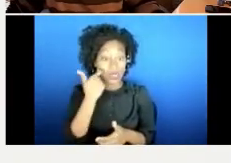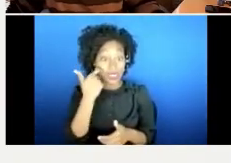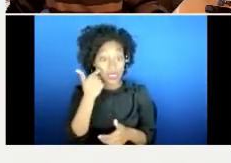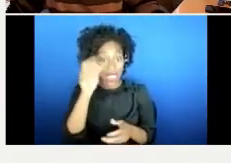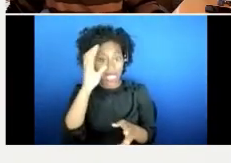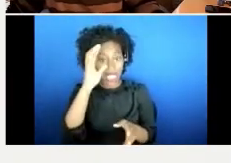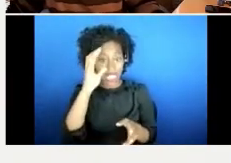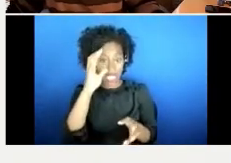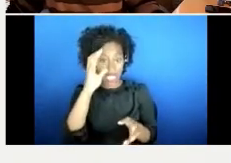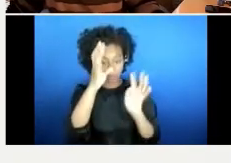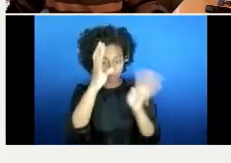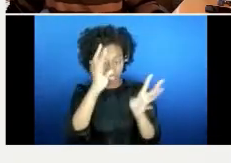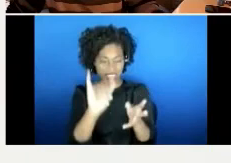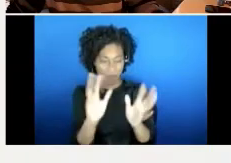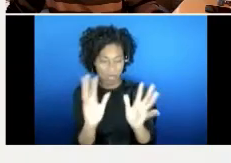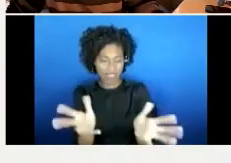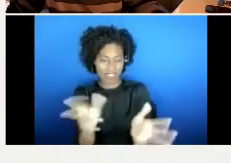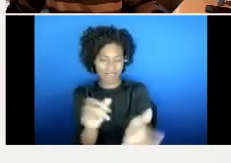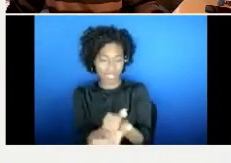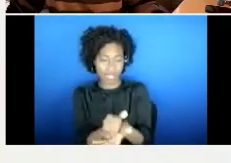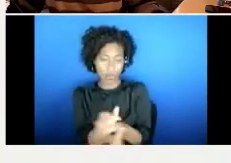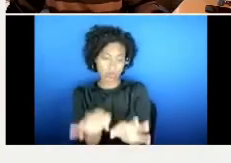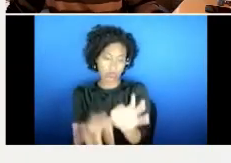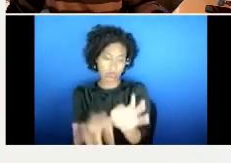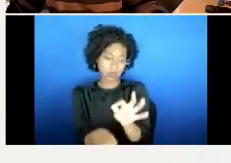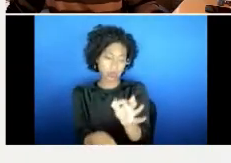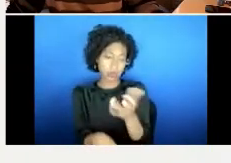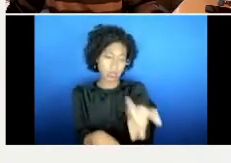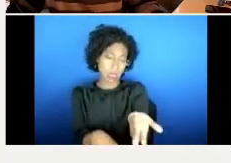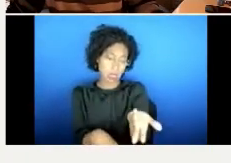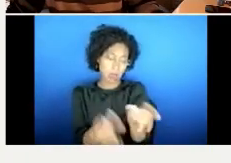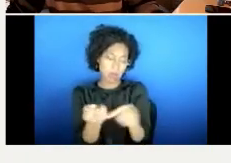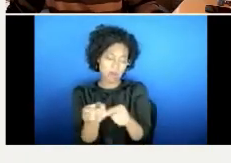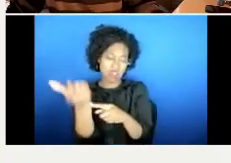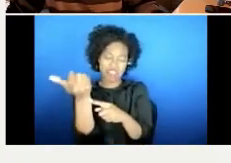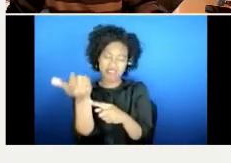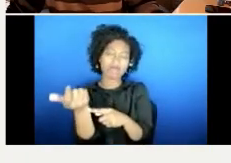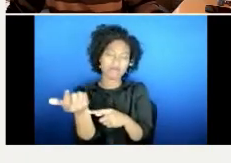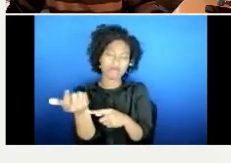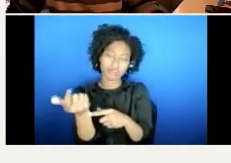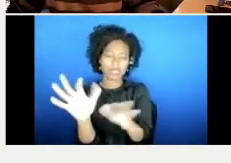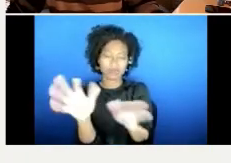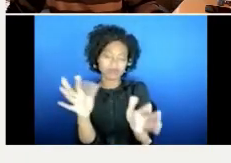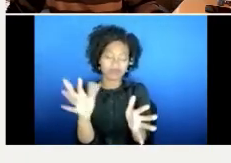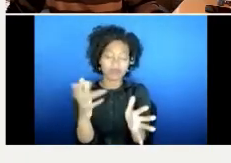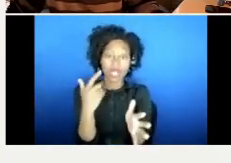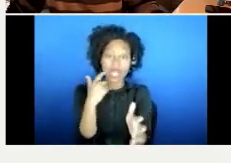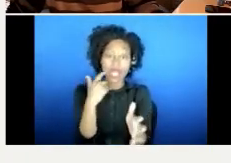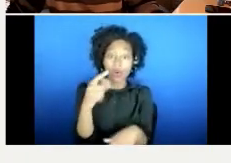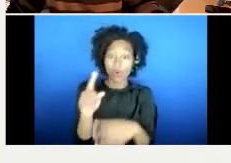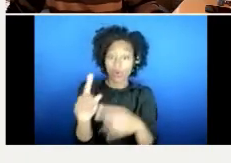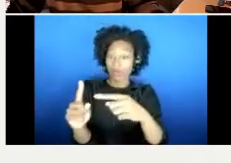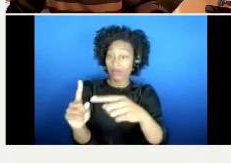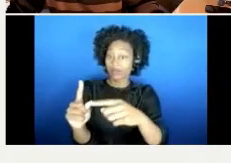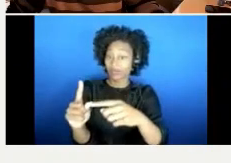to delete that. It is very simple, you hover your mouse at the top of that module and then